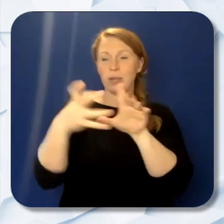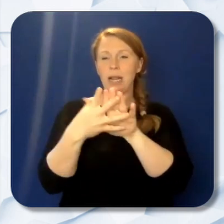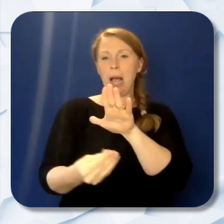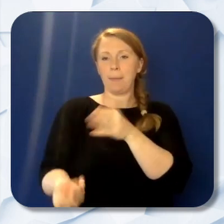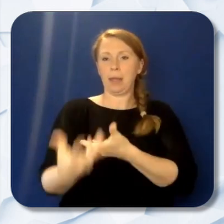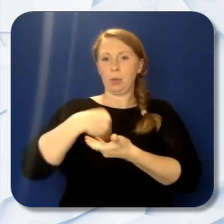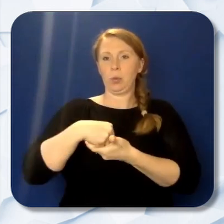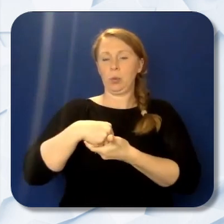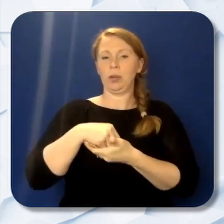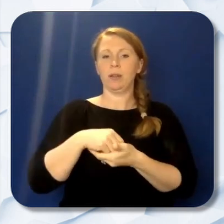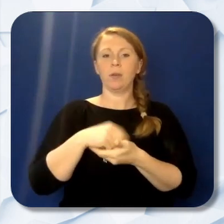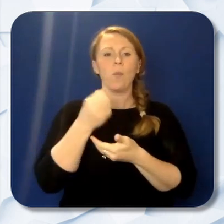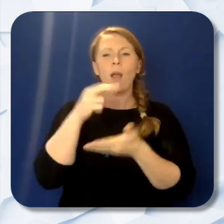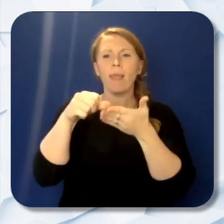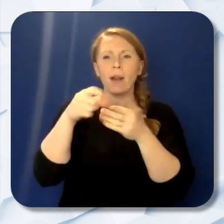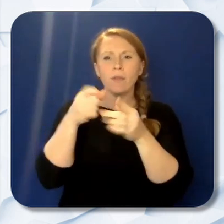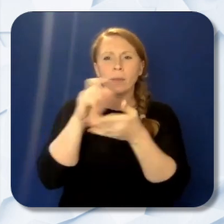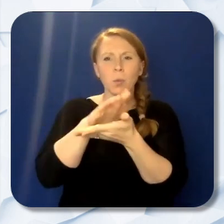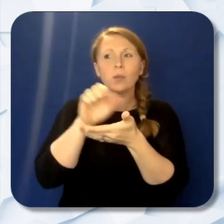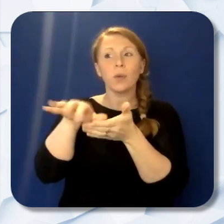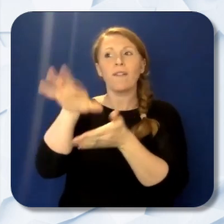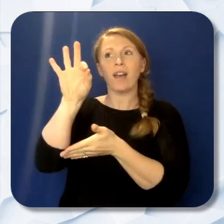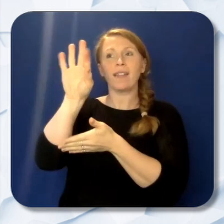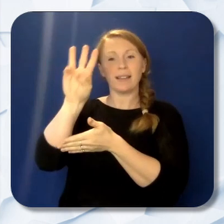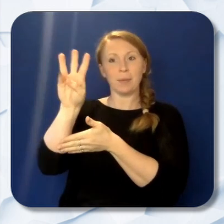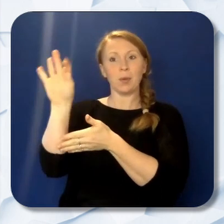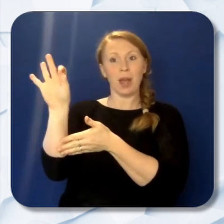most schools. Um! You can find that on your W. Nine we will receive that documentation,